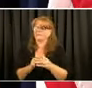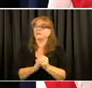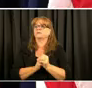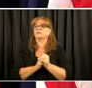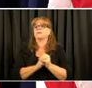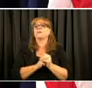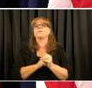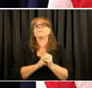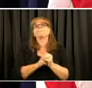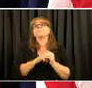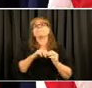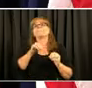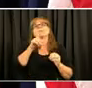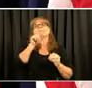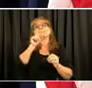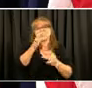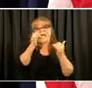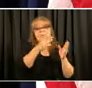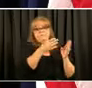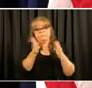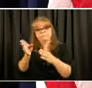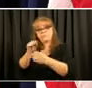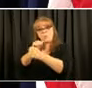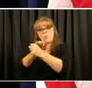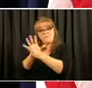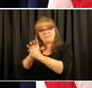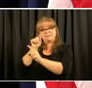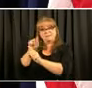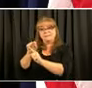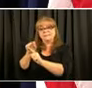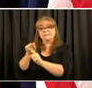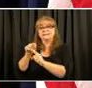making all everything that we know available to you so you can make your own informed decisions